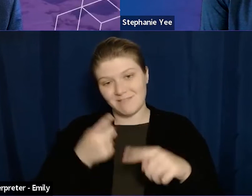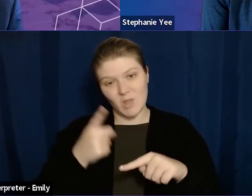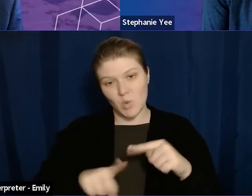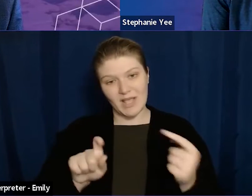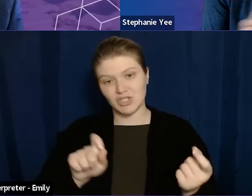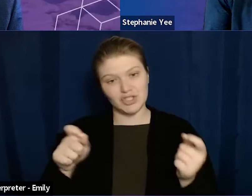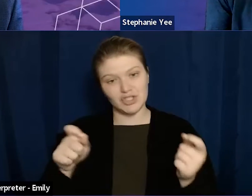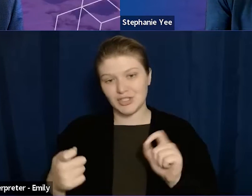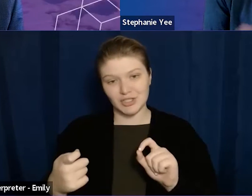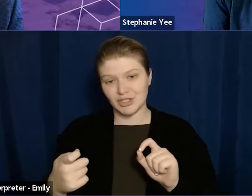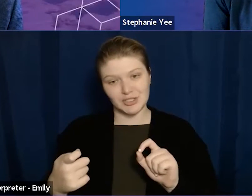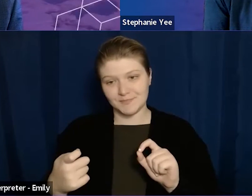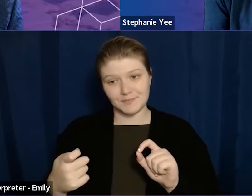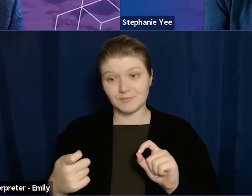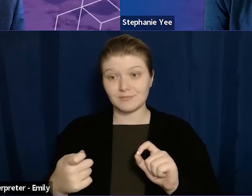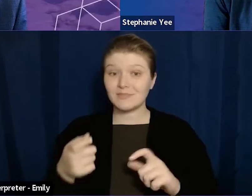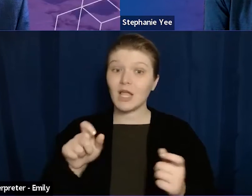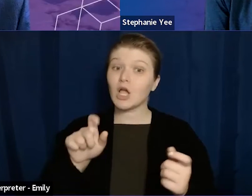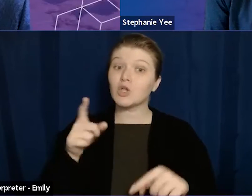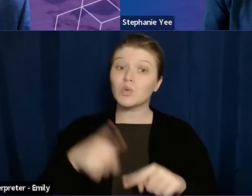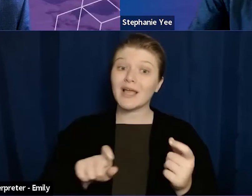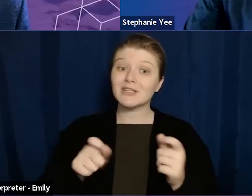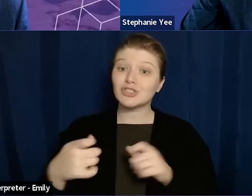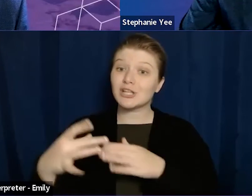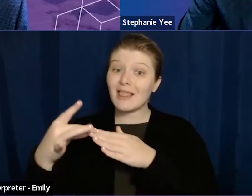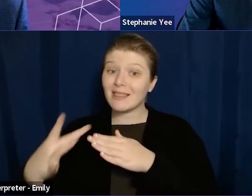or even switching between lead and non-lead after the proposal is created.